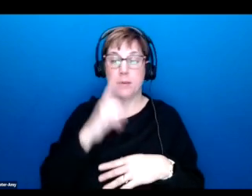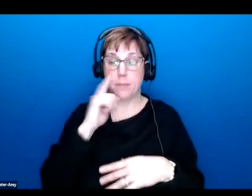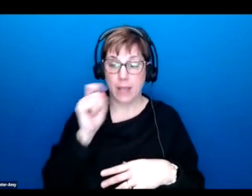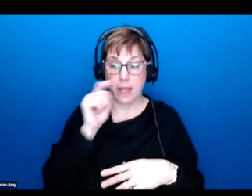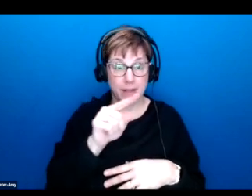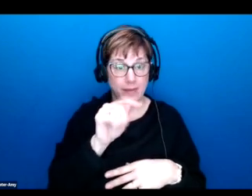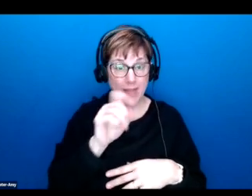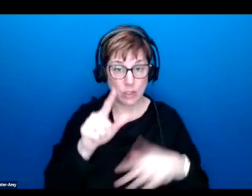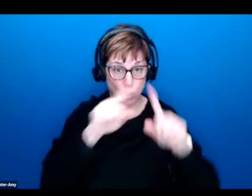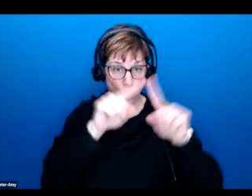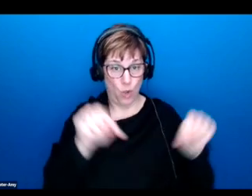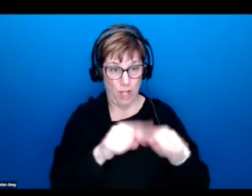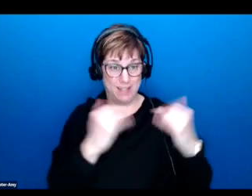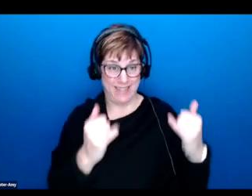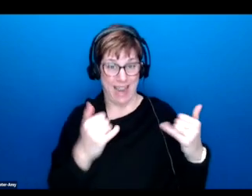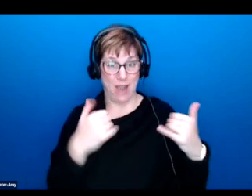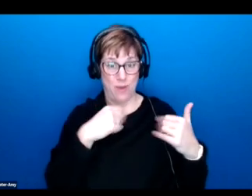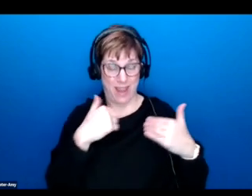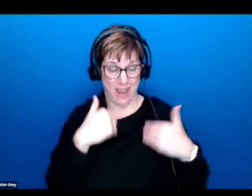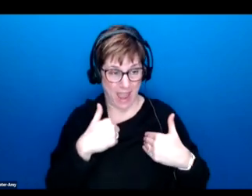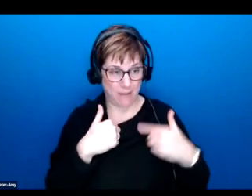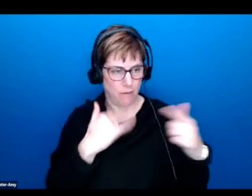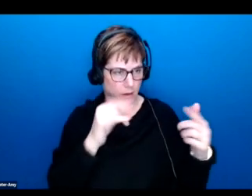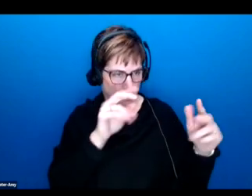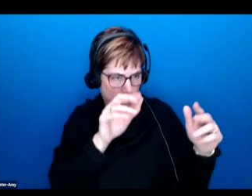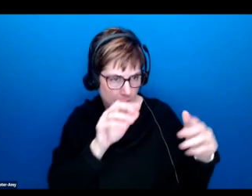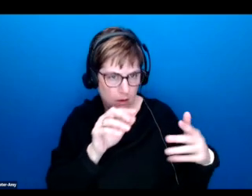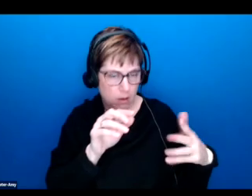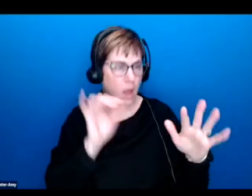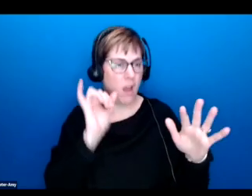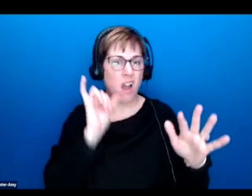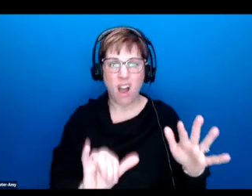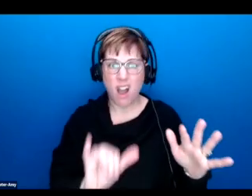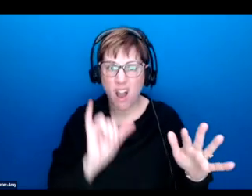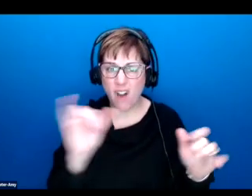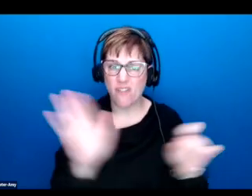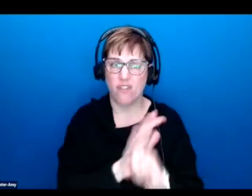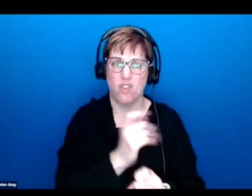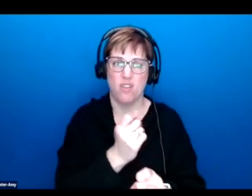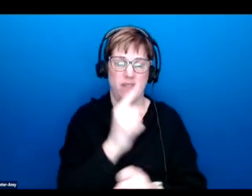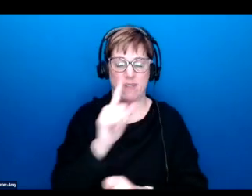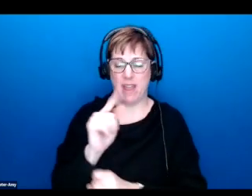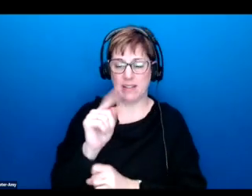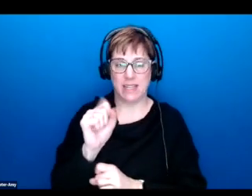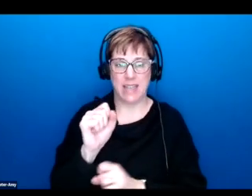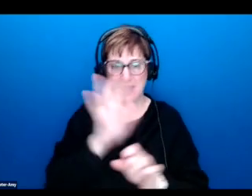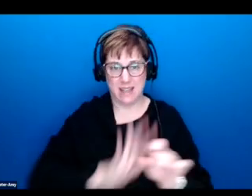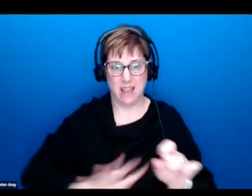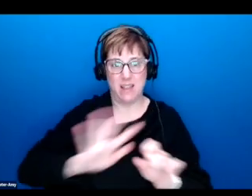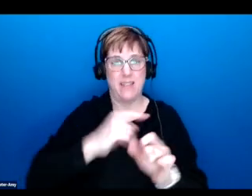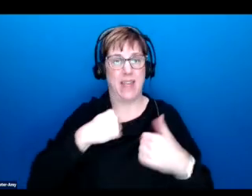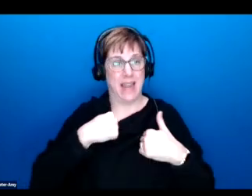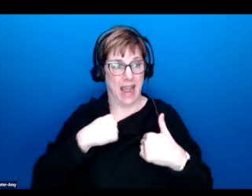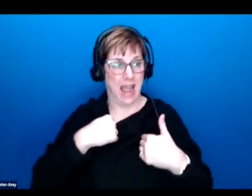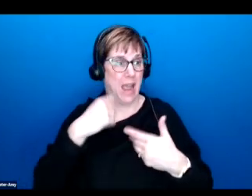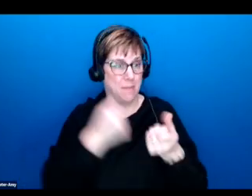I was able to gain a more comprehensive understanding of the LTSS landscape that I am actively advocating in.